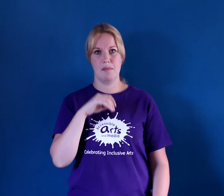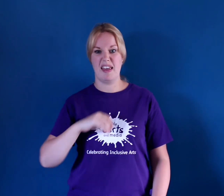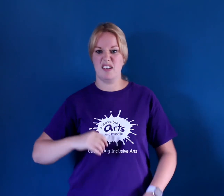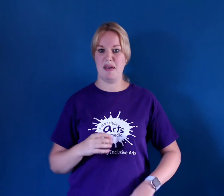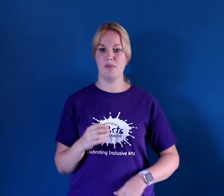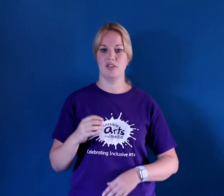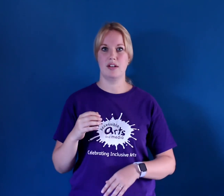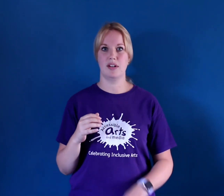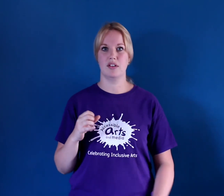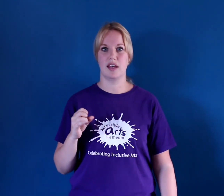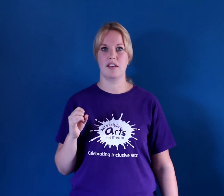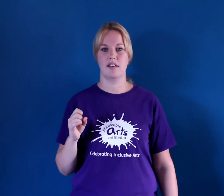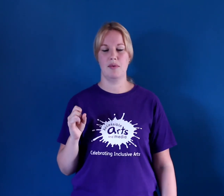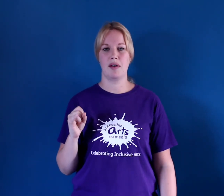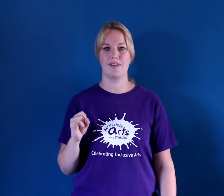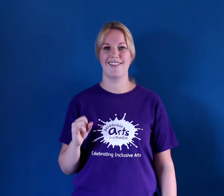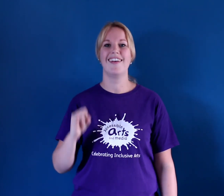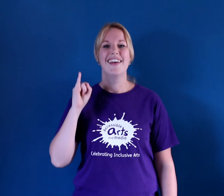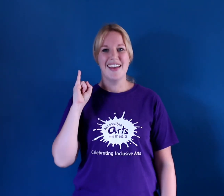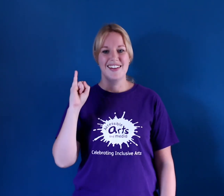It makes a bit more sense when its all together. Here we go.